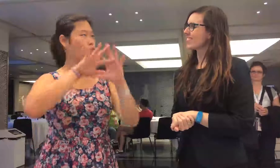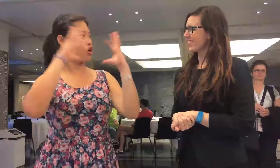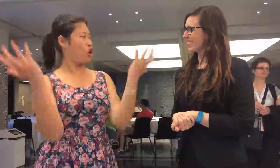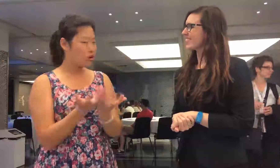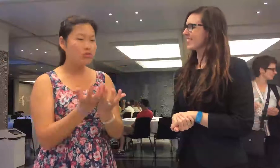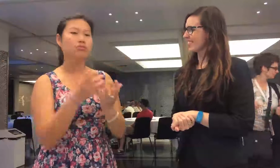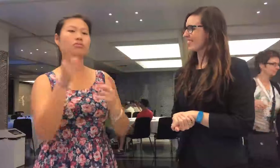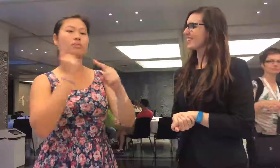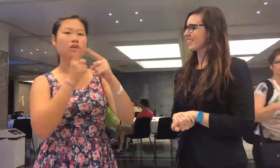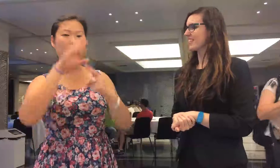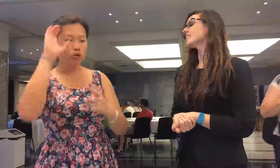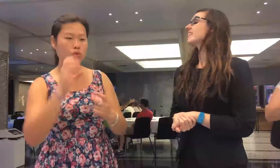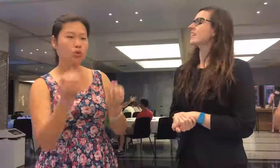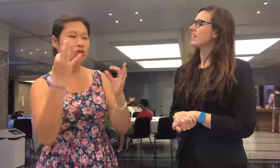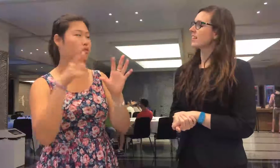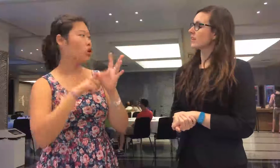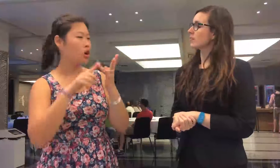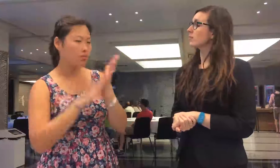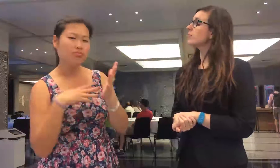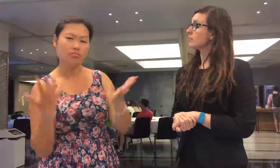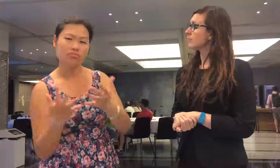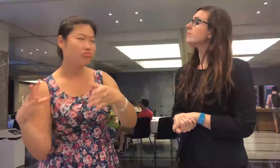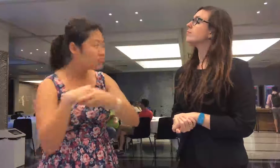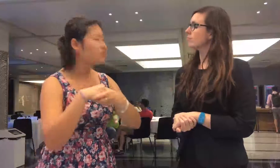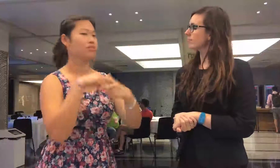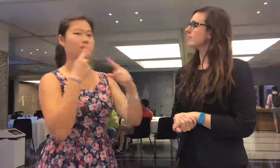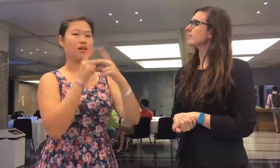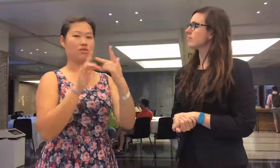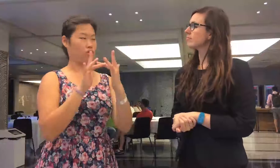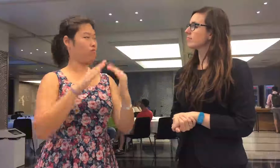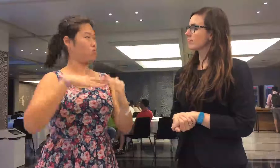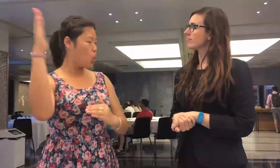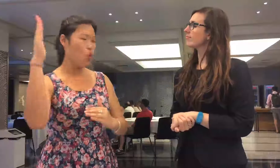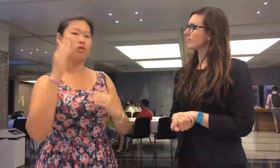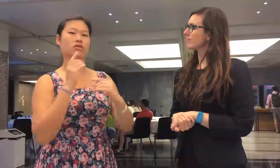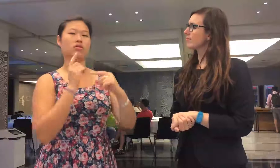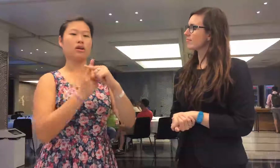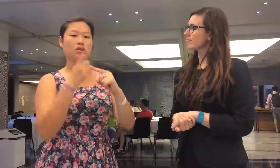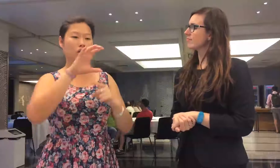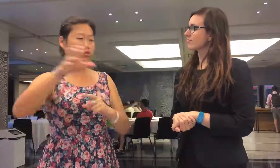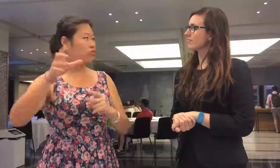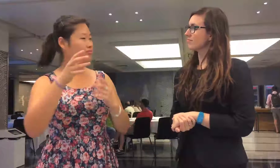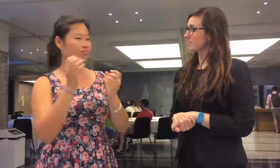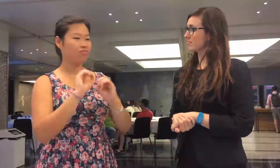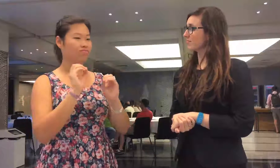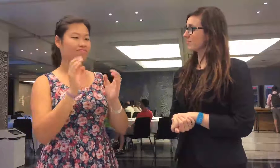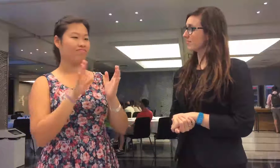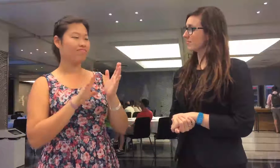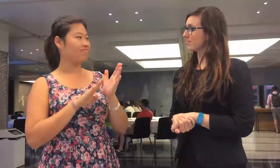and we want to increase participation in countries where there are no youth ordinary members, and support developing countries